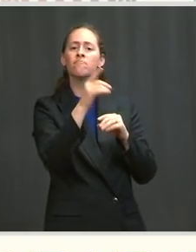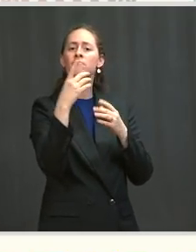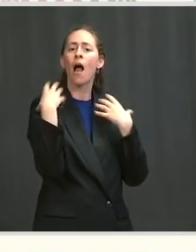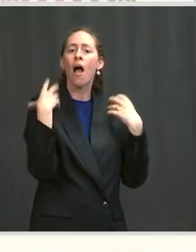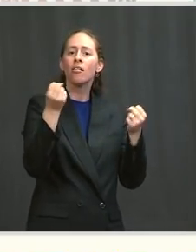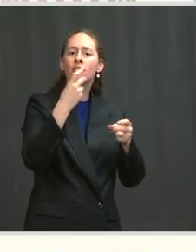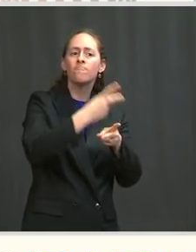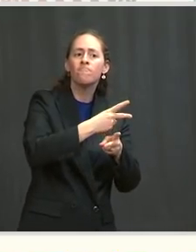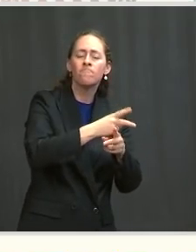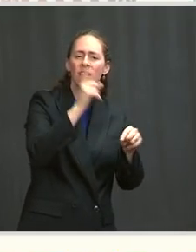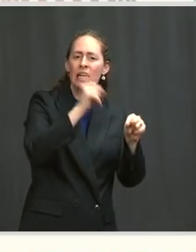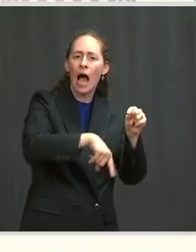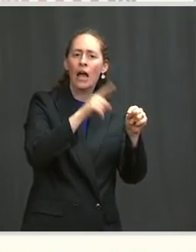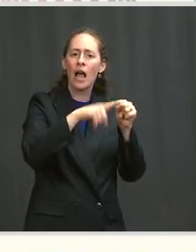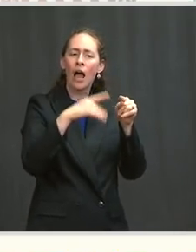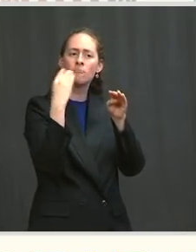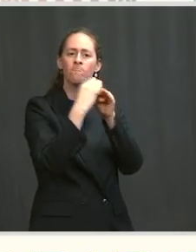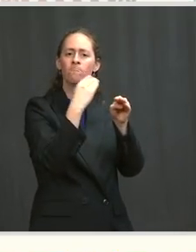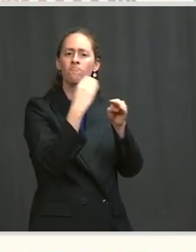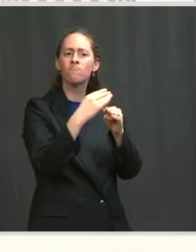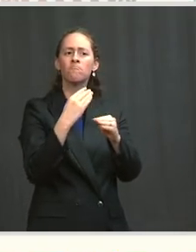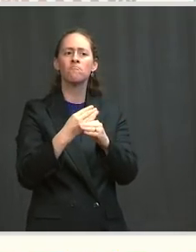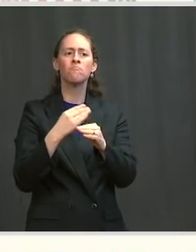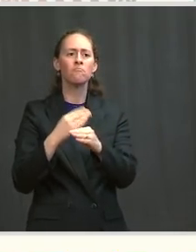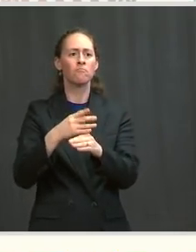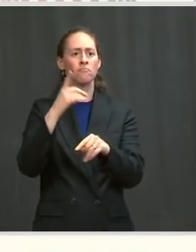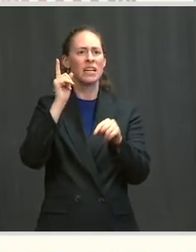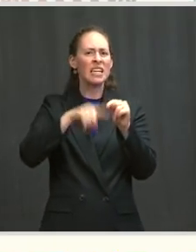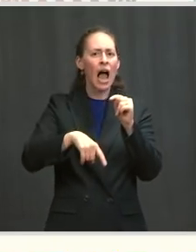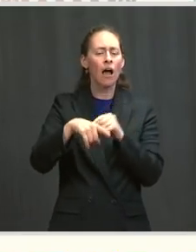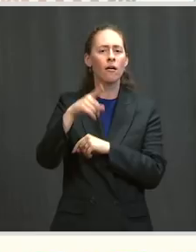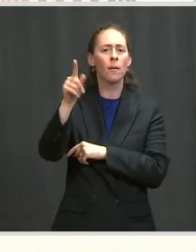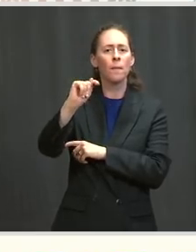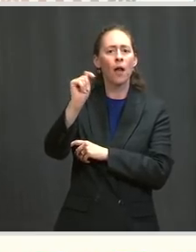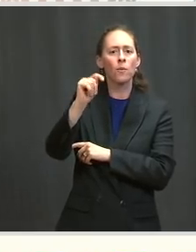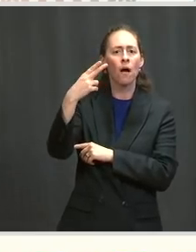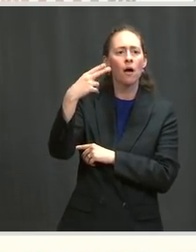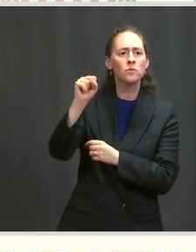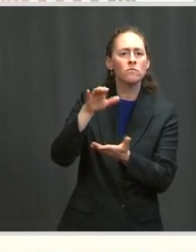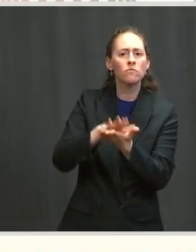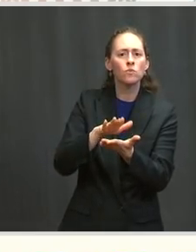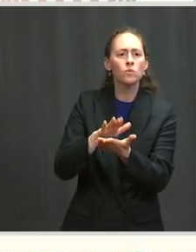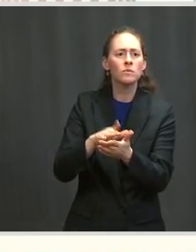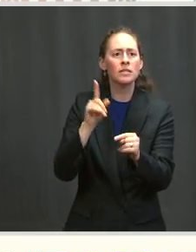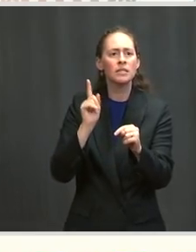for using the bathroom at high schools while they're -- the one where they'll be most safe;